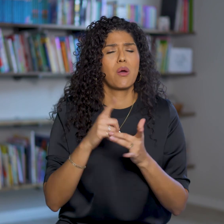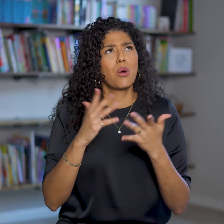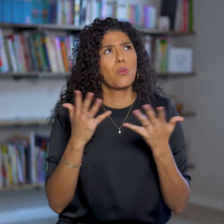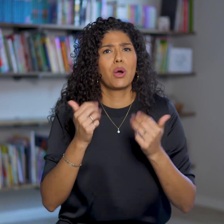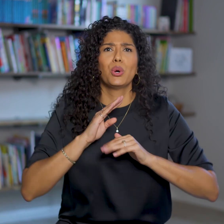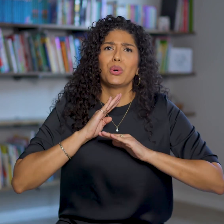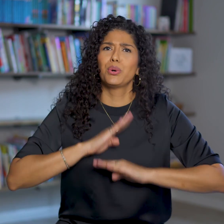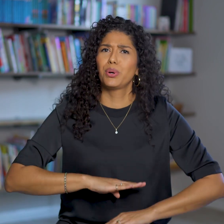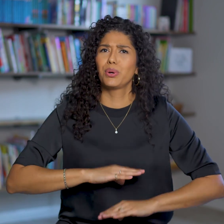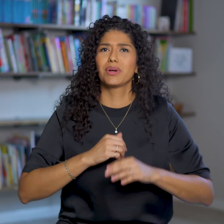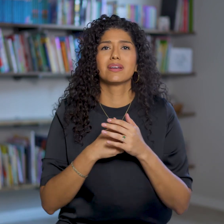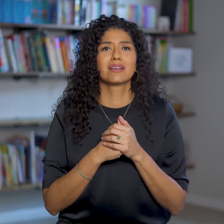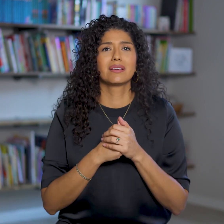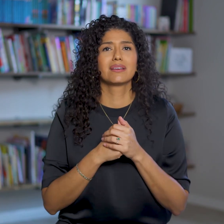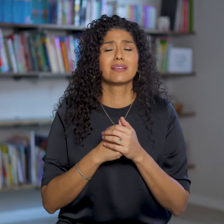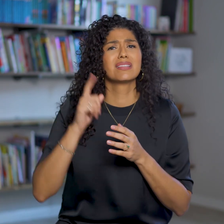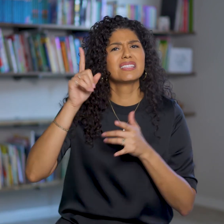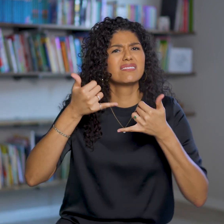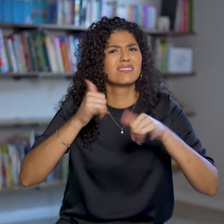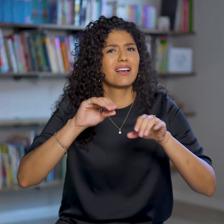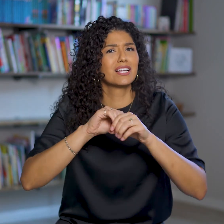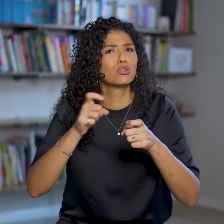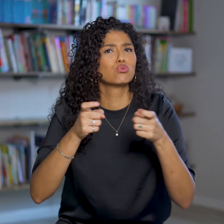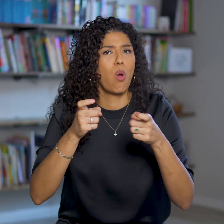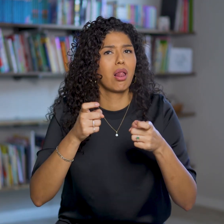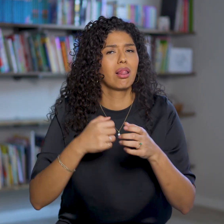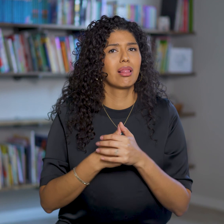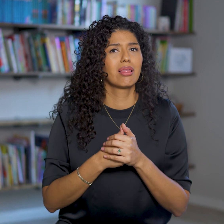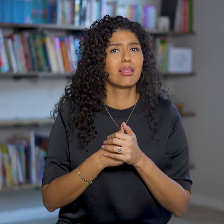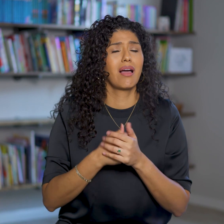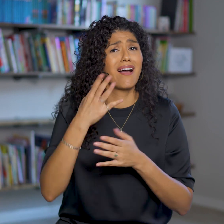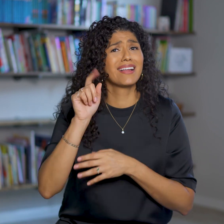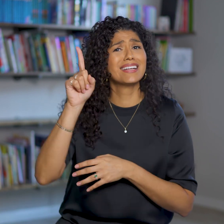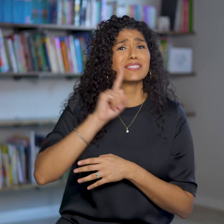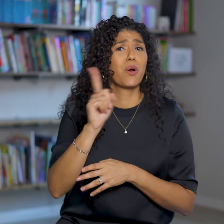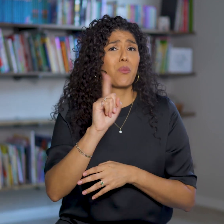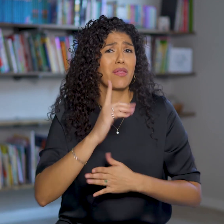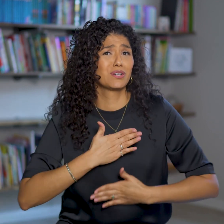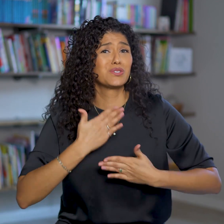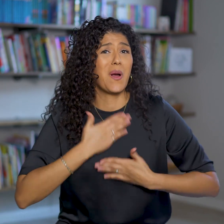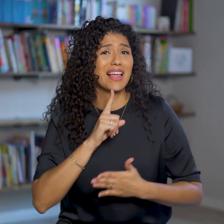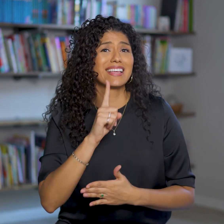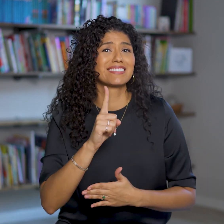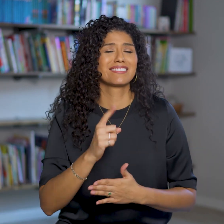What a relief! He’s still in control, and He is where the joy is!